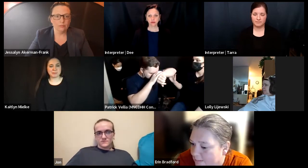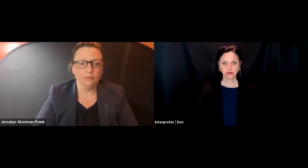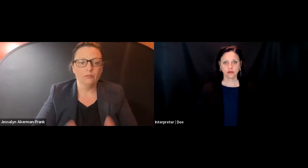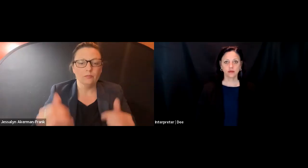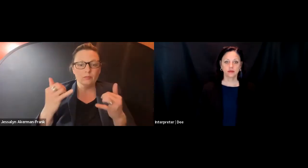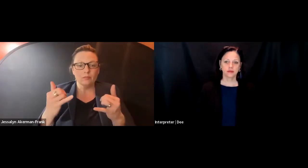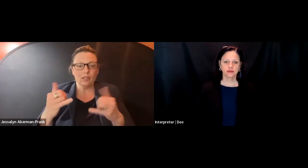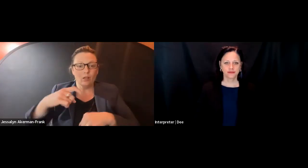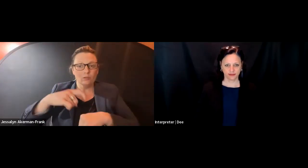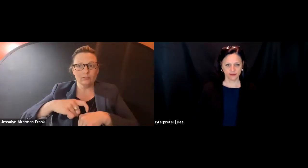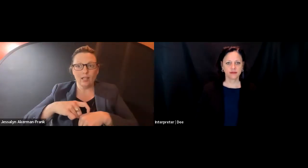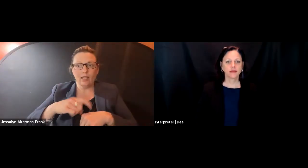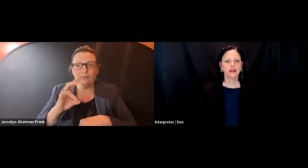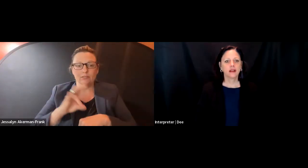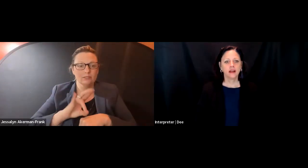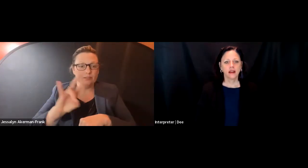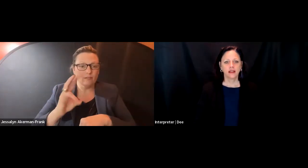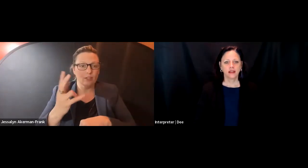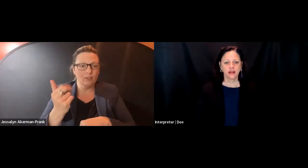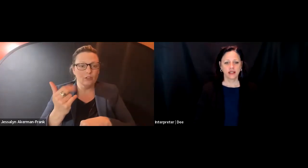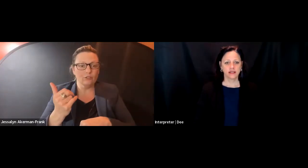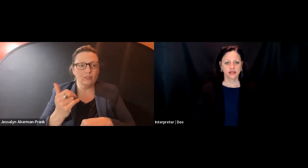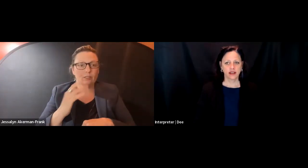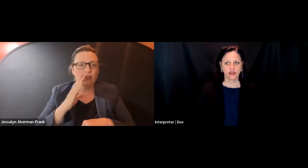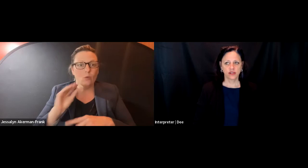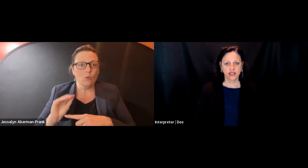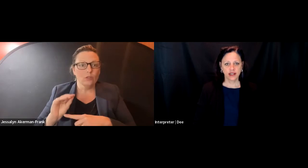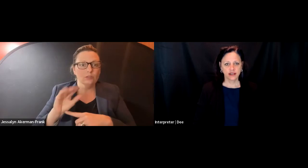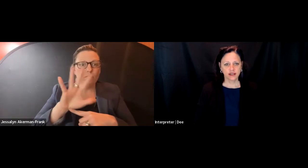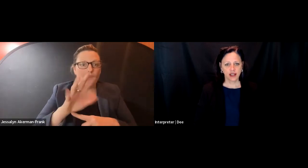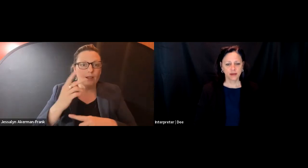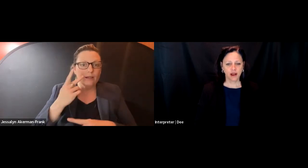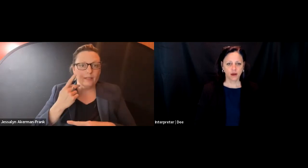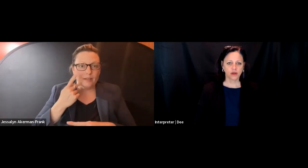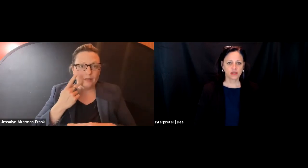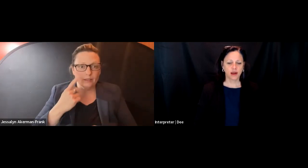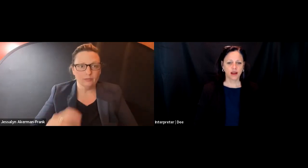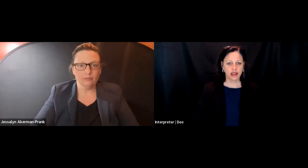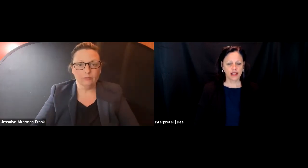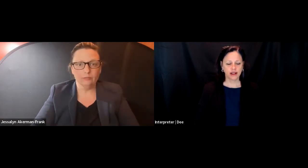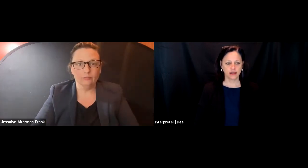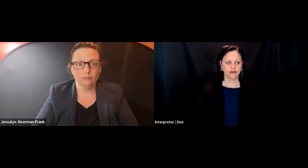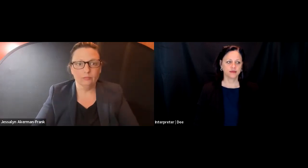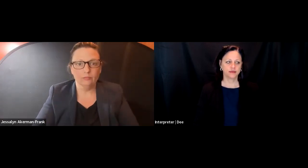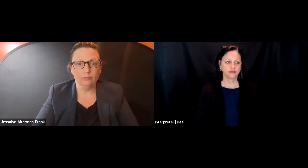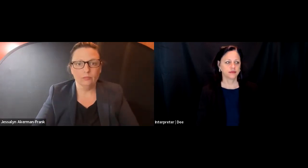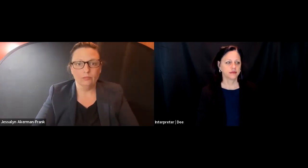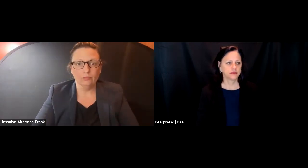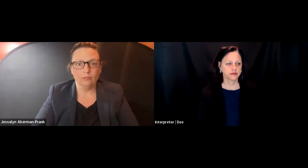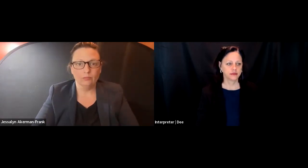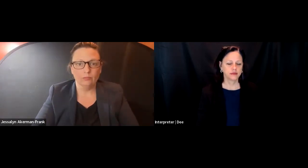I think we are turning off Tarra and we'll switch and turn on the interpreter Dee. It is 7:13 at this time.